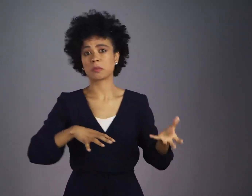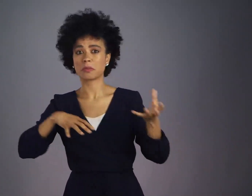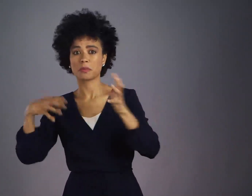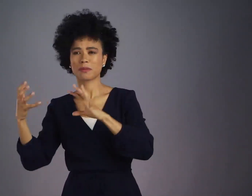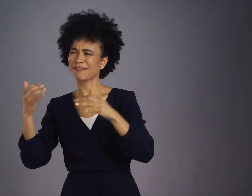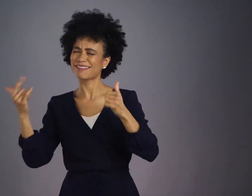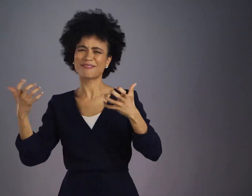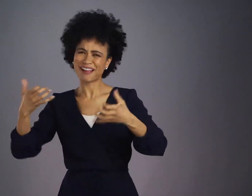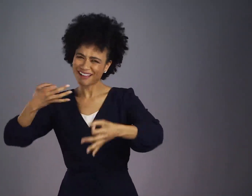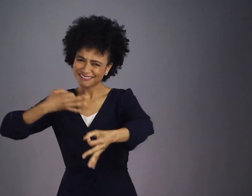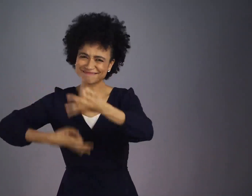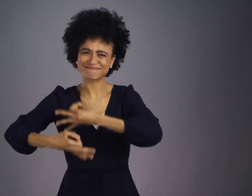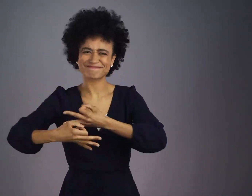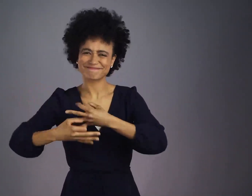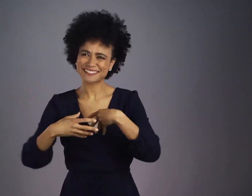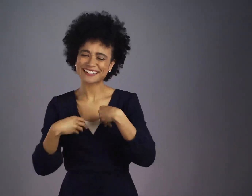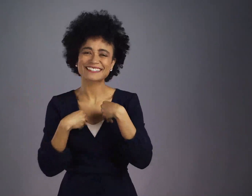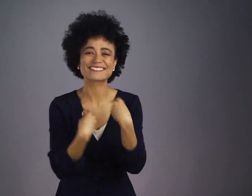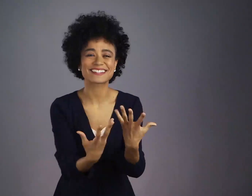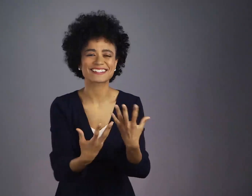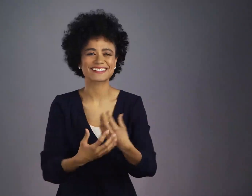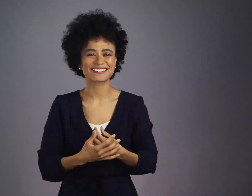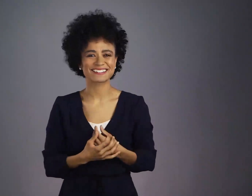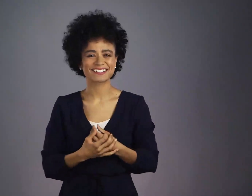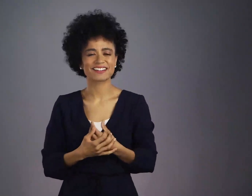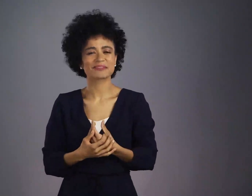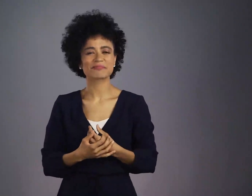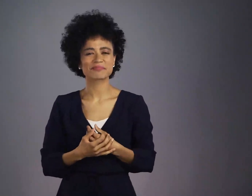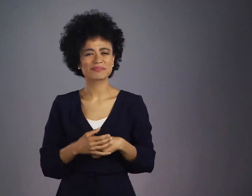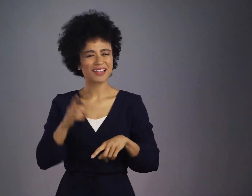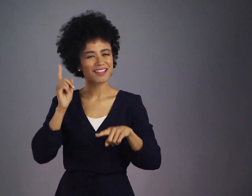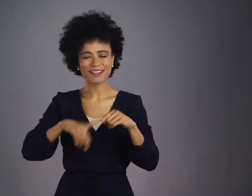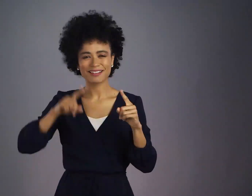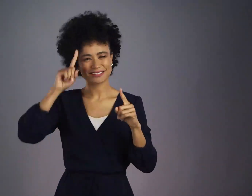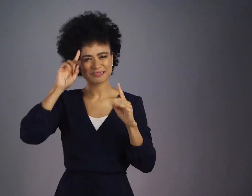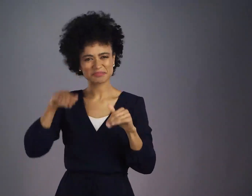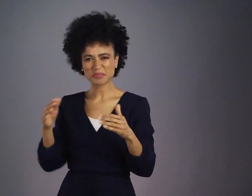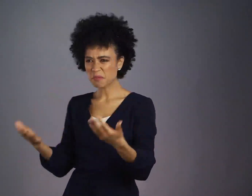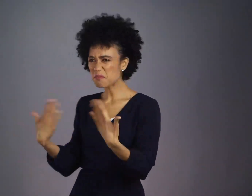He wants to make good. Yet you must not expect too much.